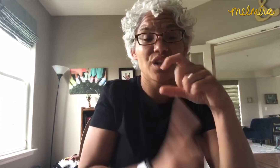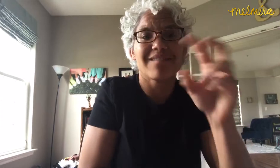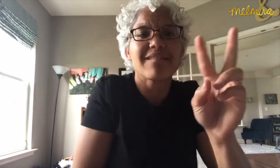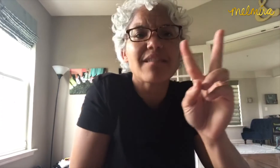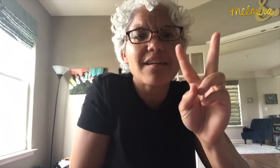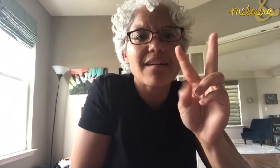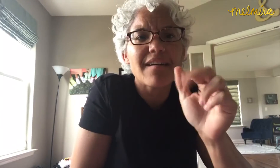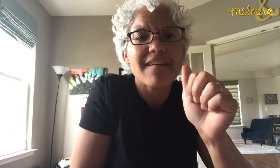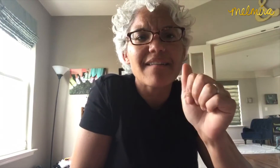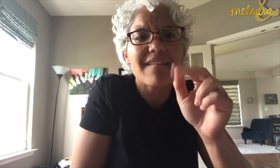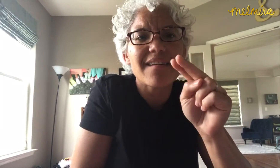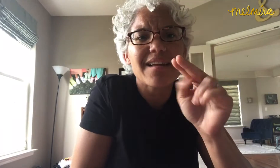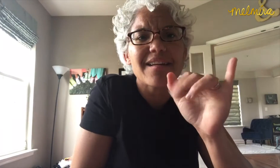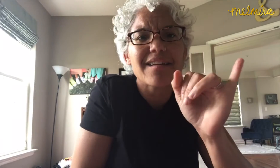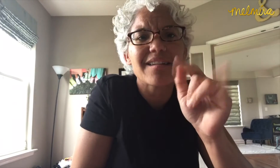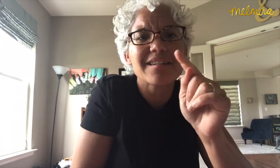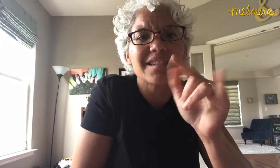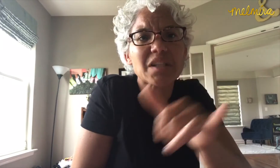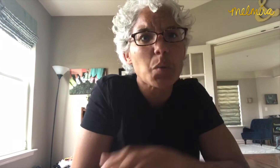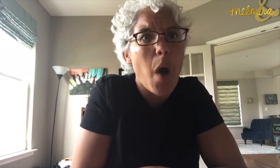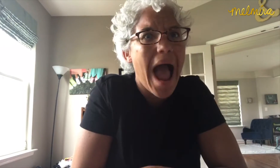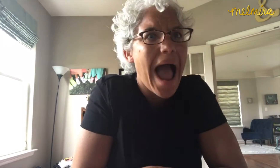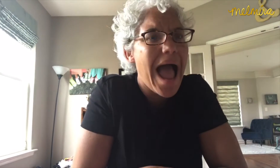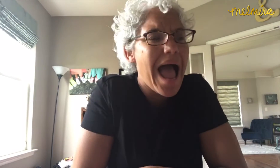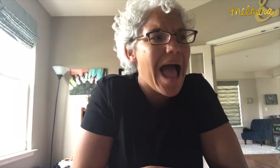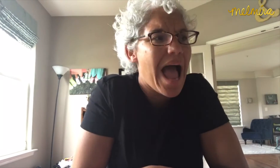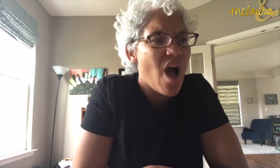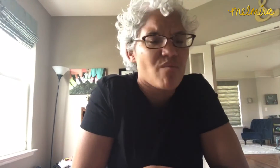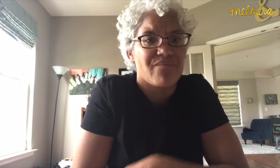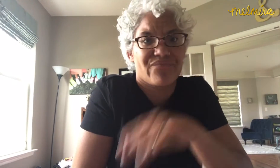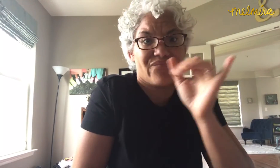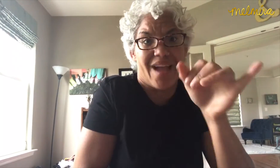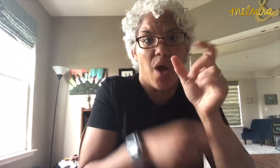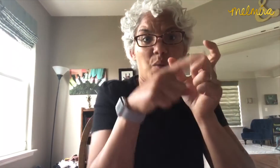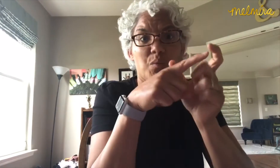One word: Vanity. WOW.